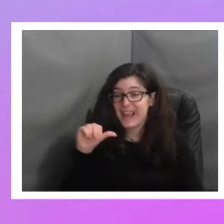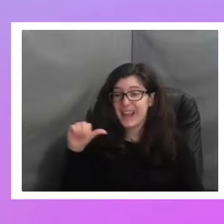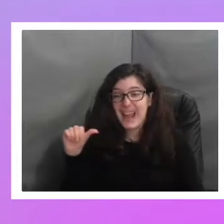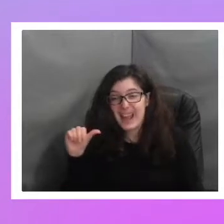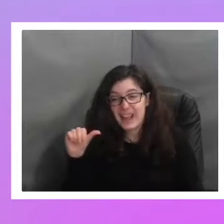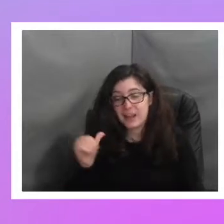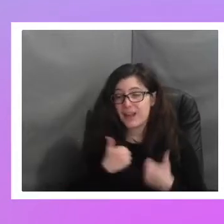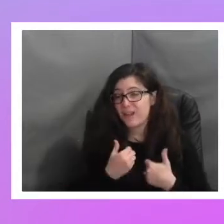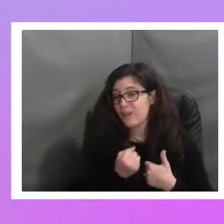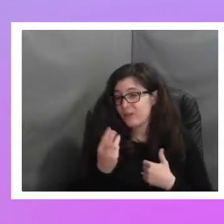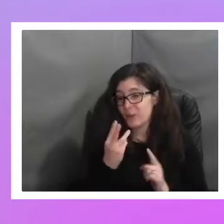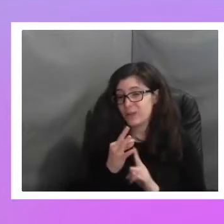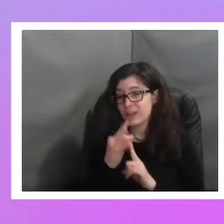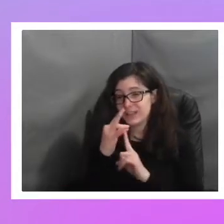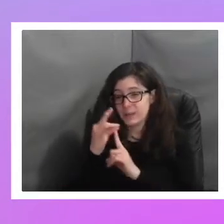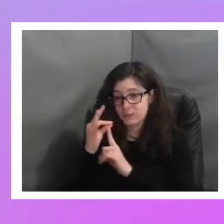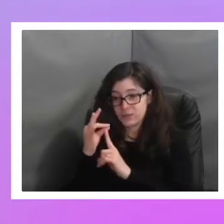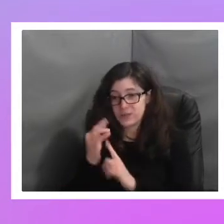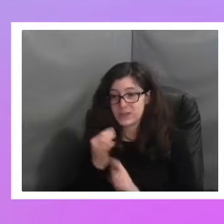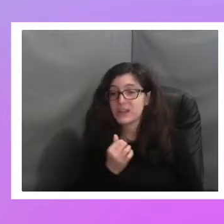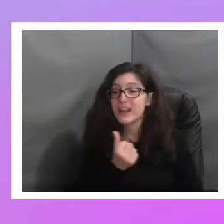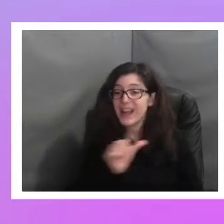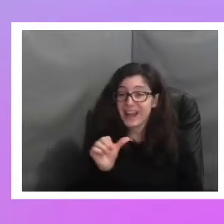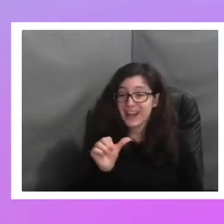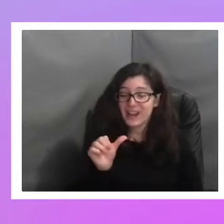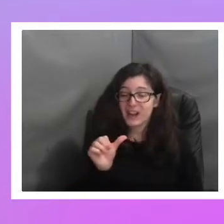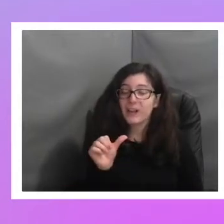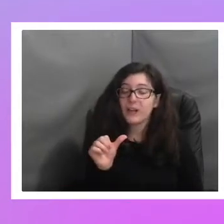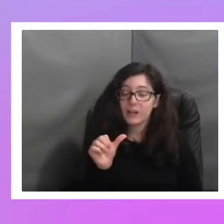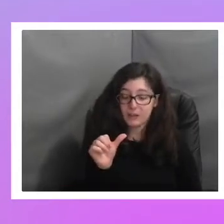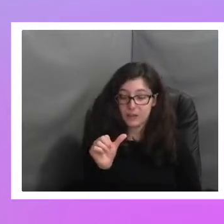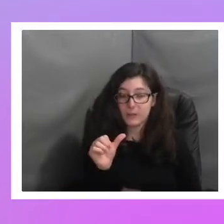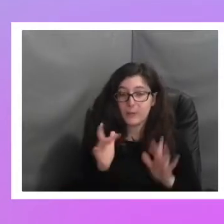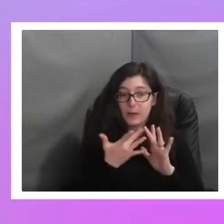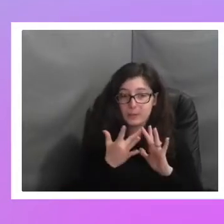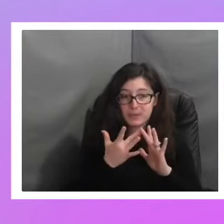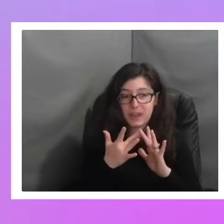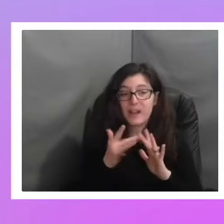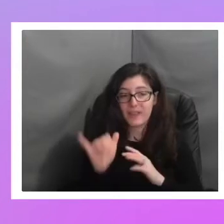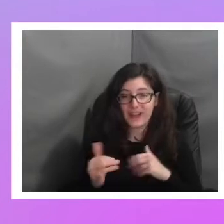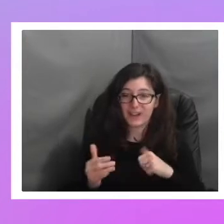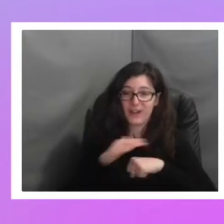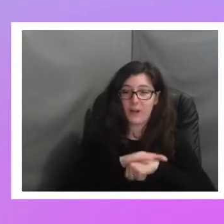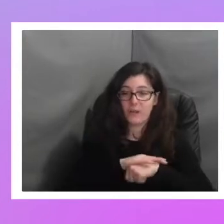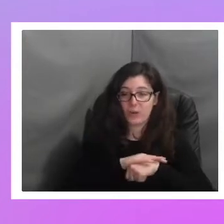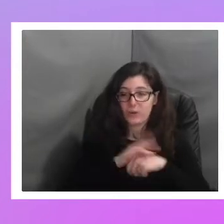that a covered entity controls, either directly or through contract.